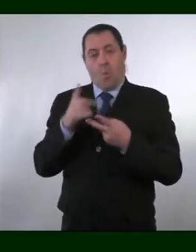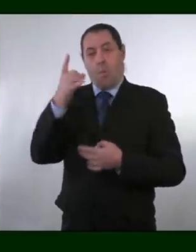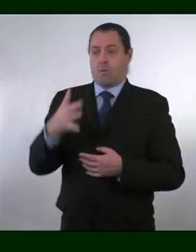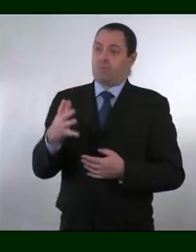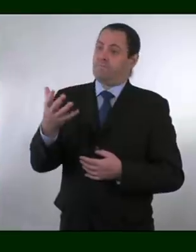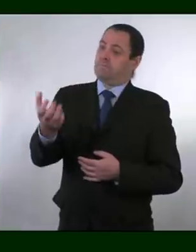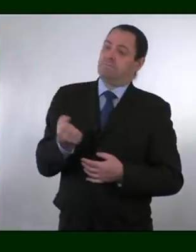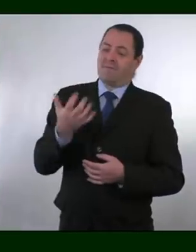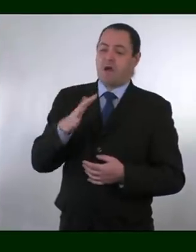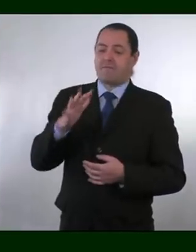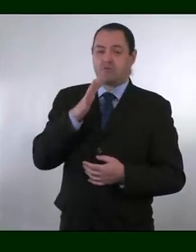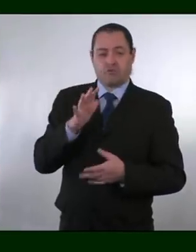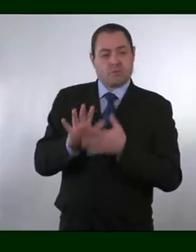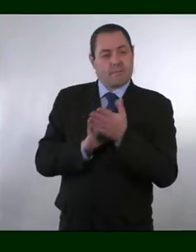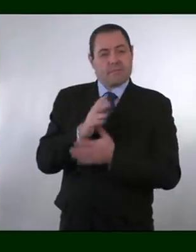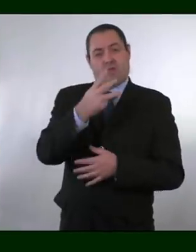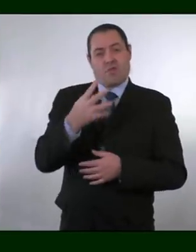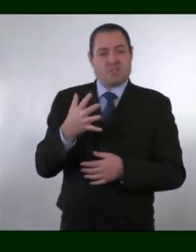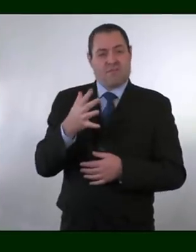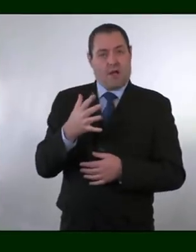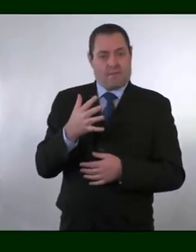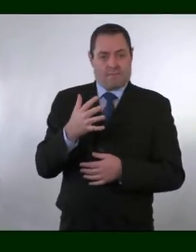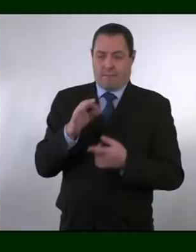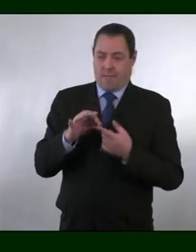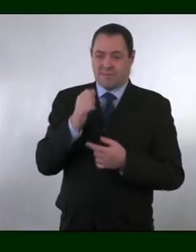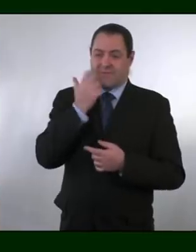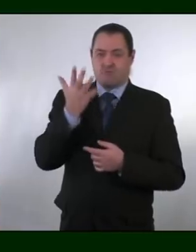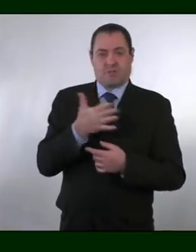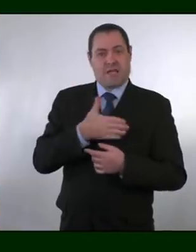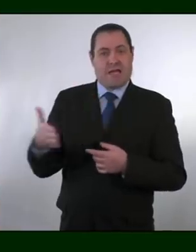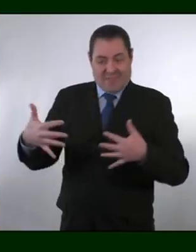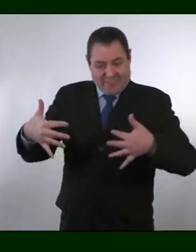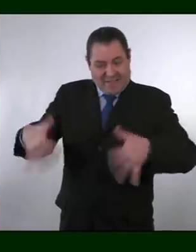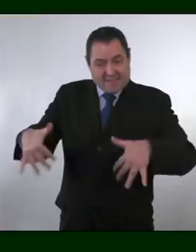which works out at £35 a day? >>The Prime Minister